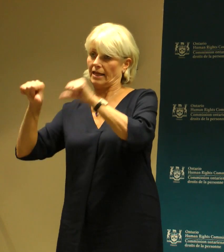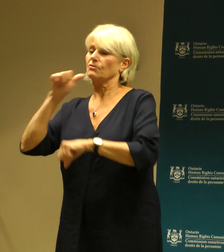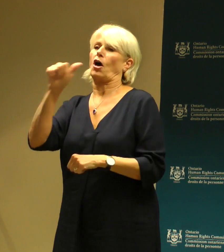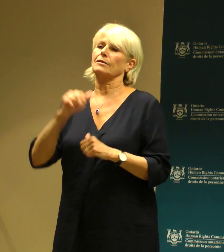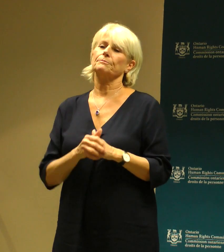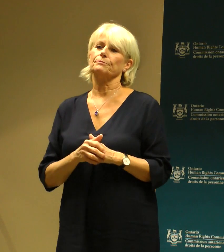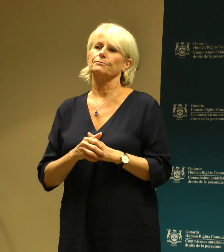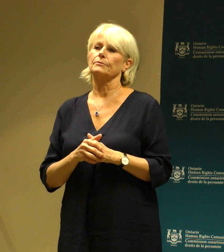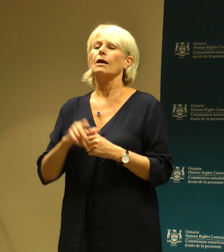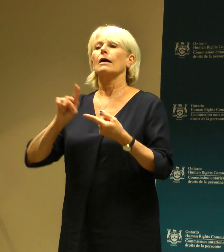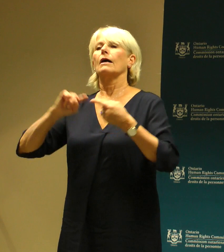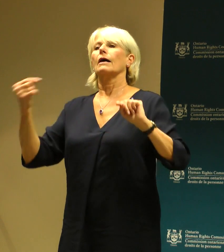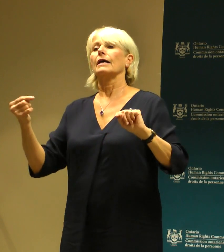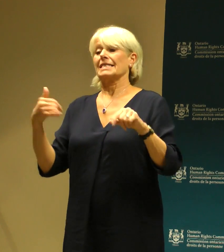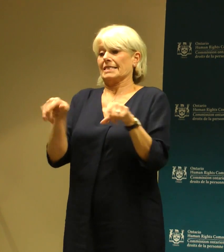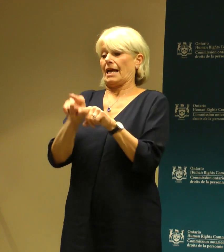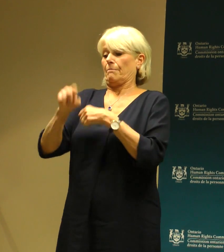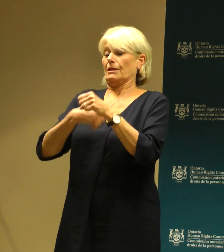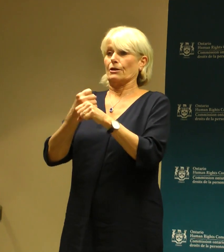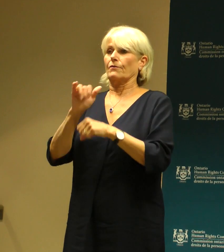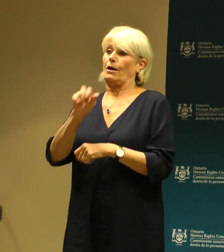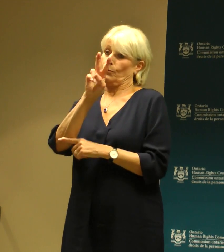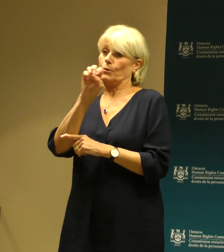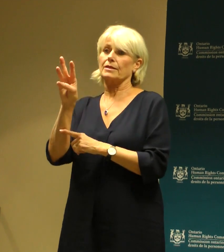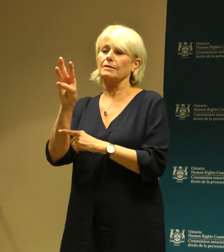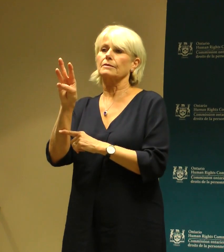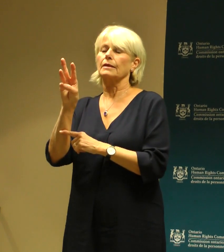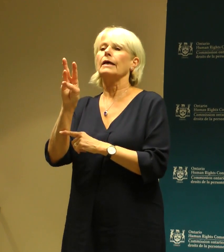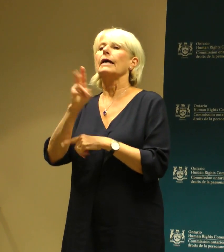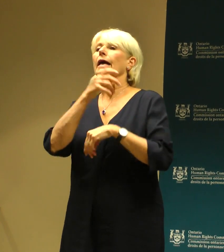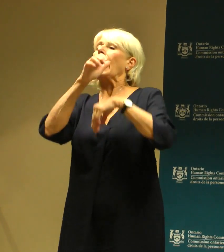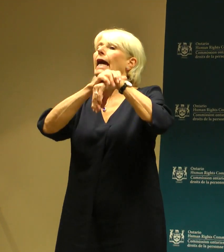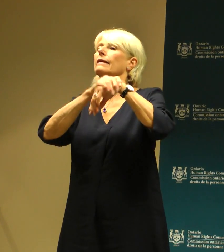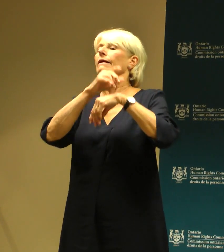In contrast, the same year, 2006, England listened to experts and adopted a